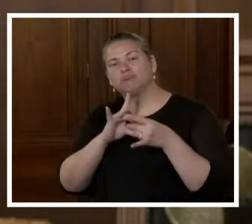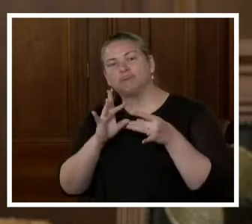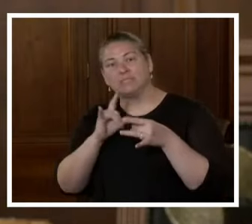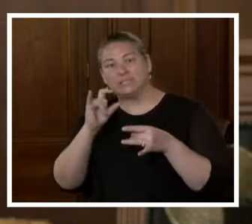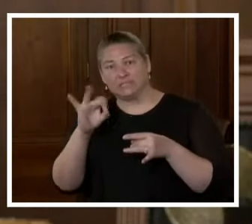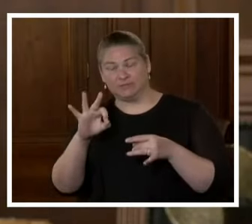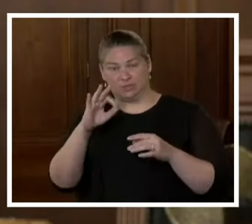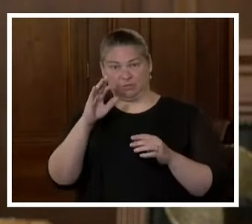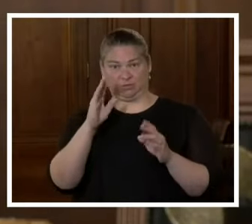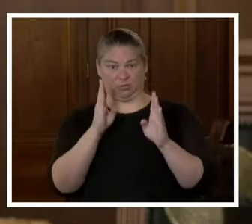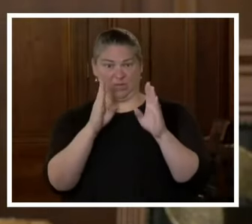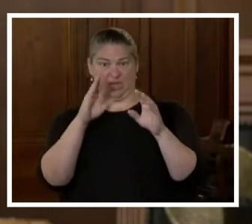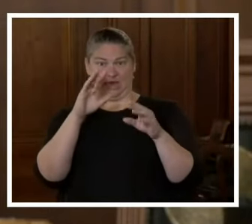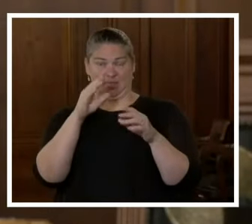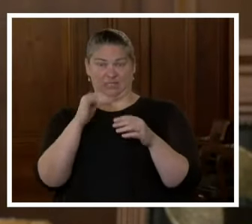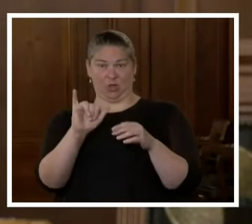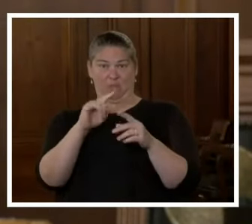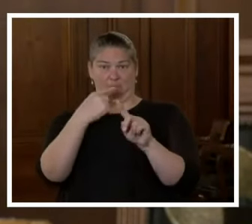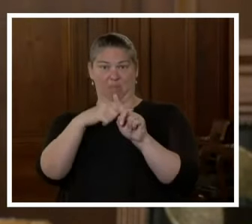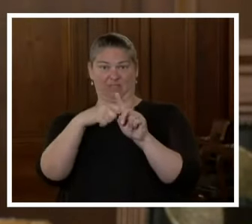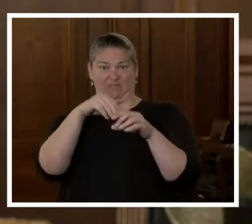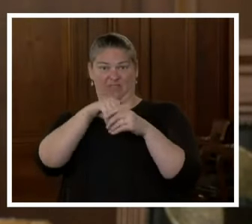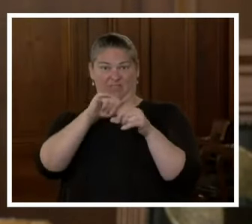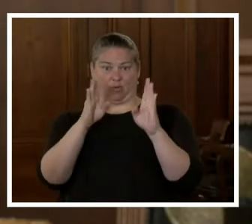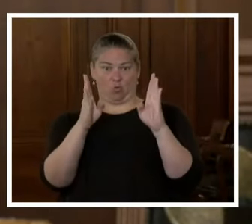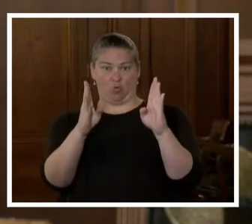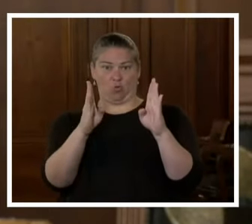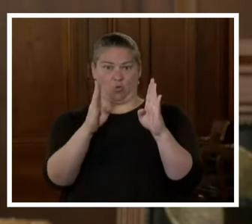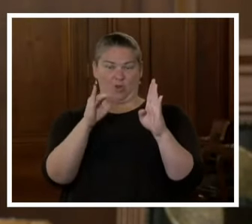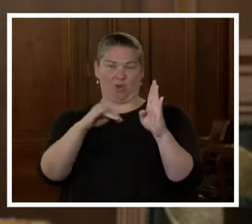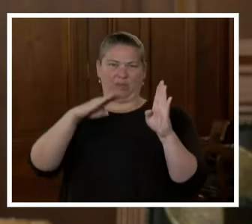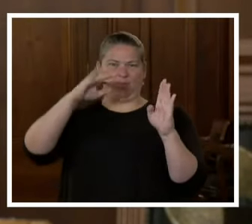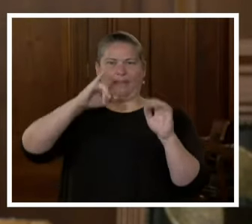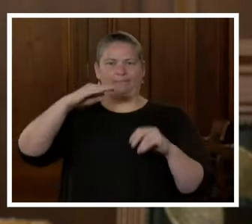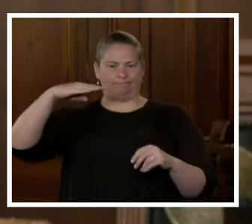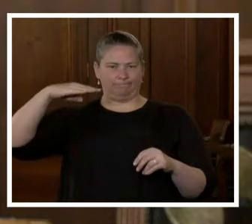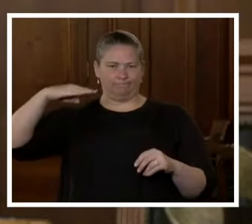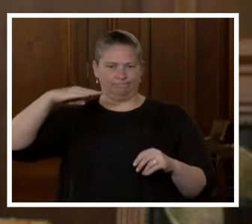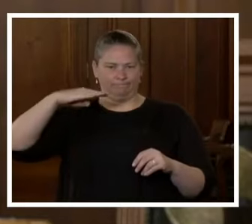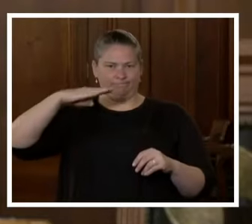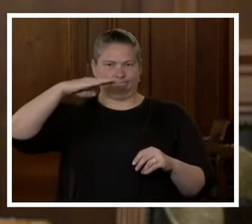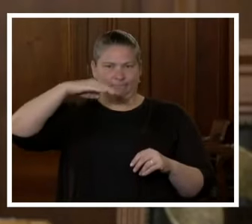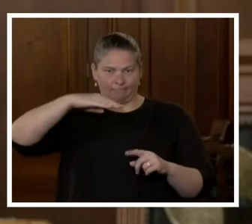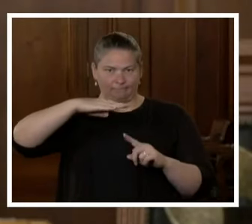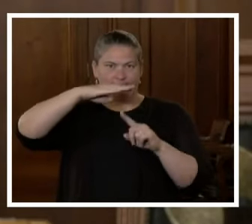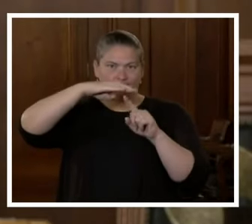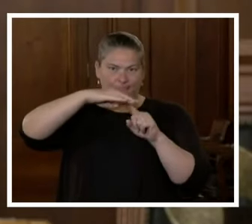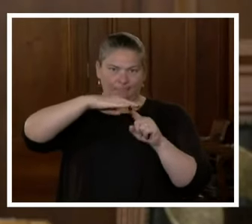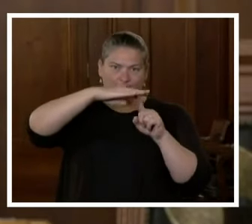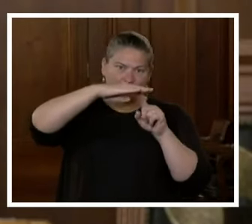WE'VE GOT A BAR CHART, JAMES, IF YOU'LL PUT THAT UP, THAT SHOWS HOW OUR TESTING PROGRAM IS